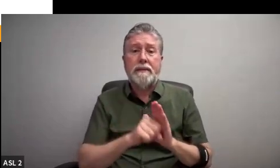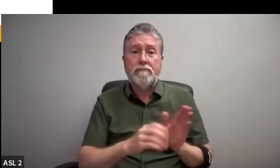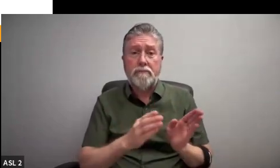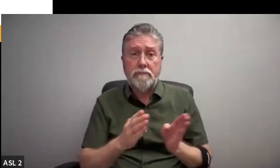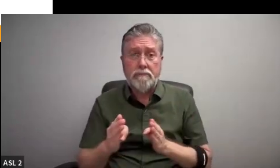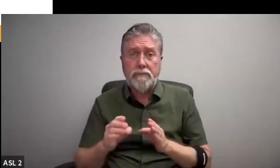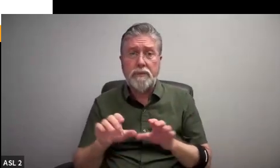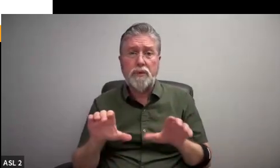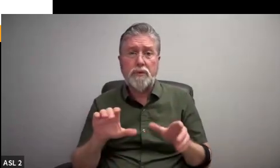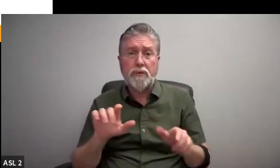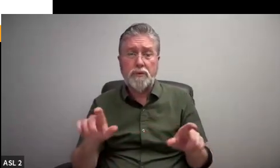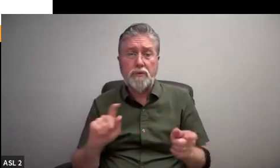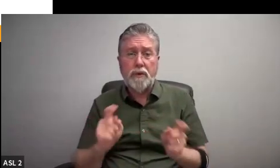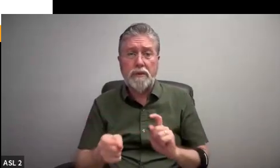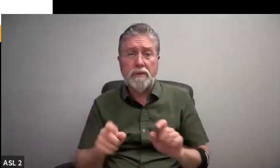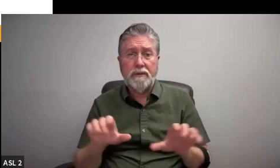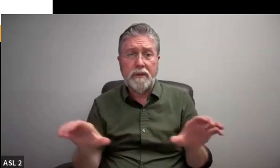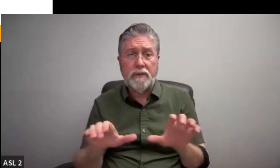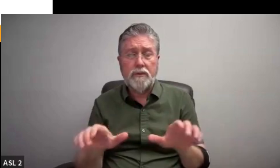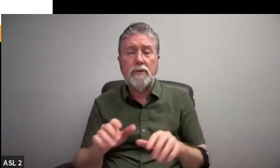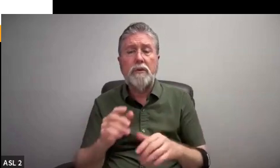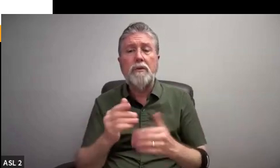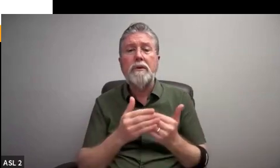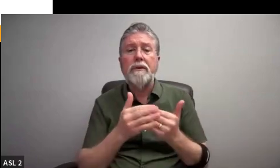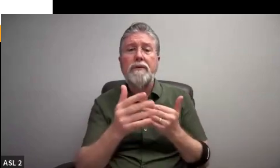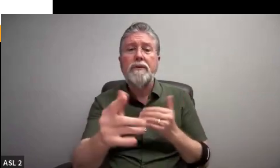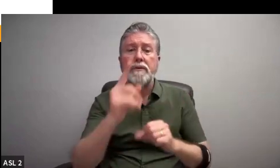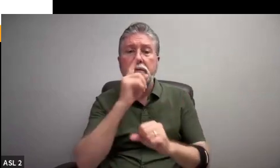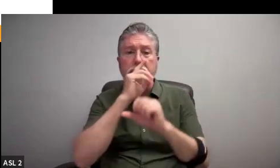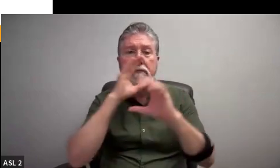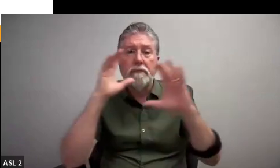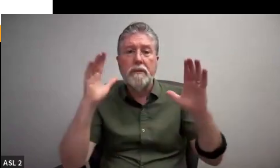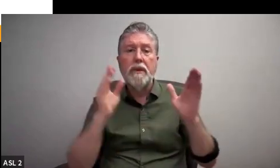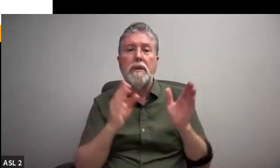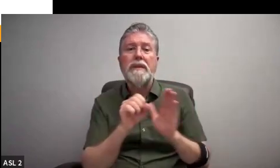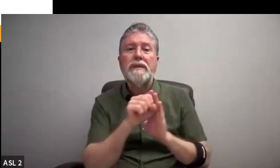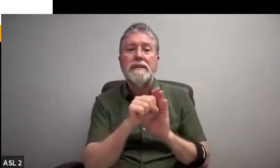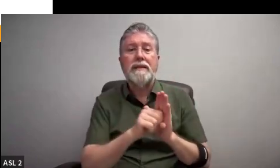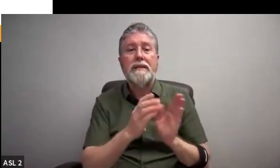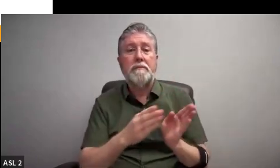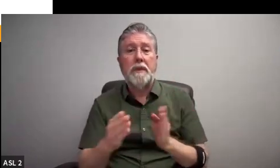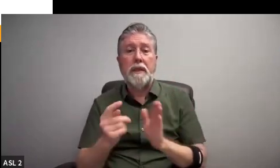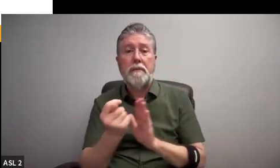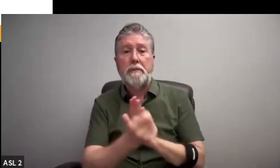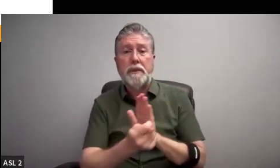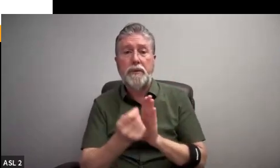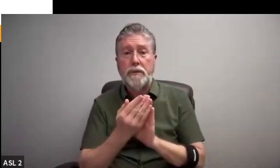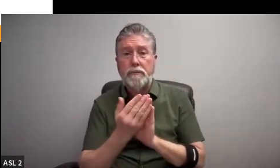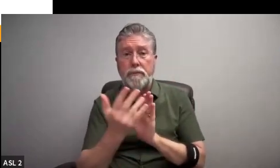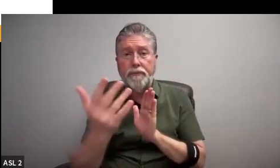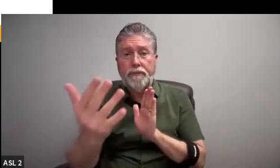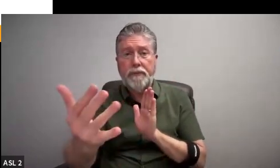out a vision for the state plan period as well as provide a critical opportunity for public input,